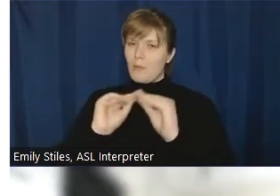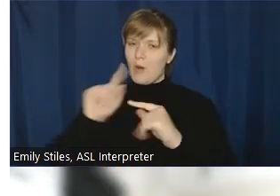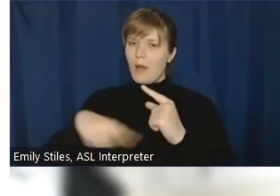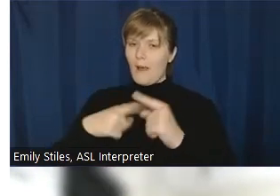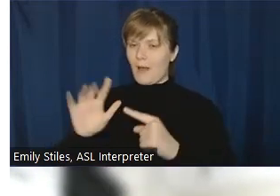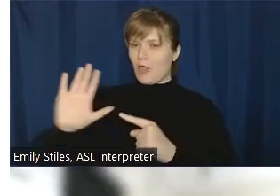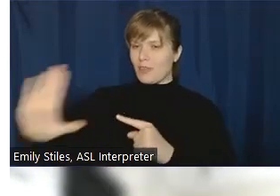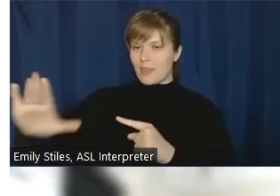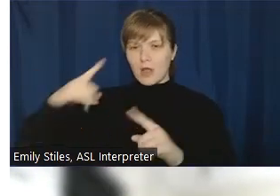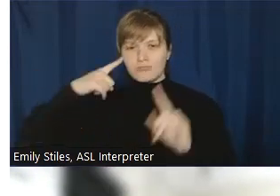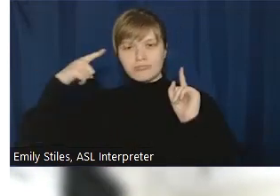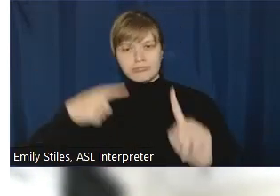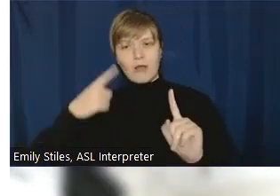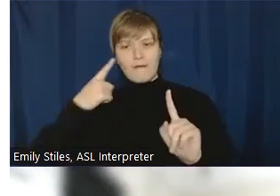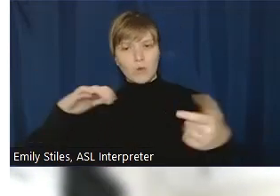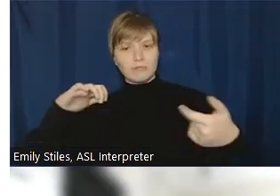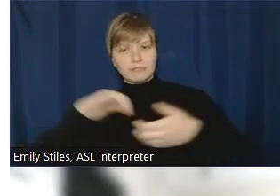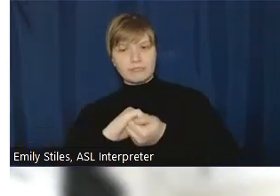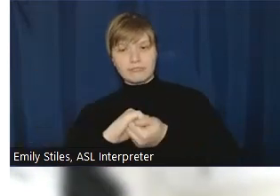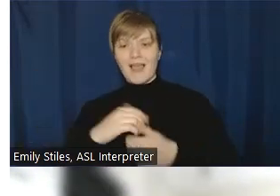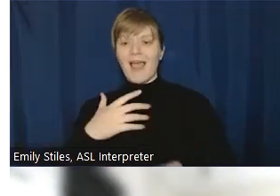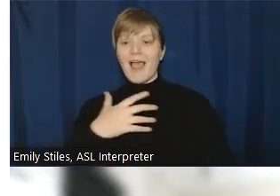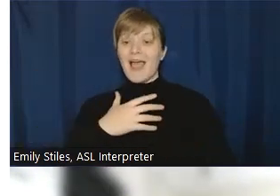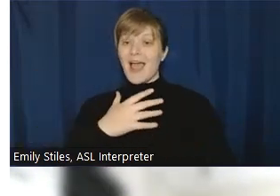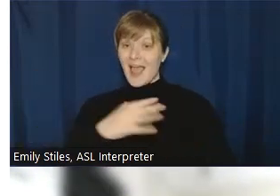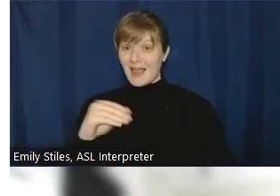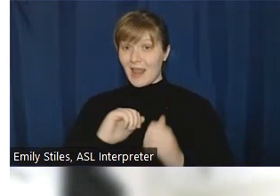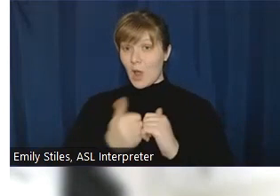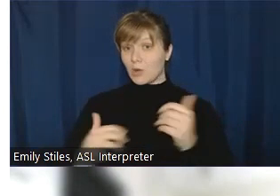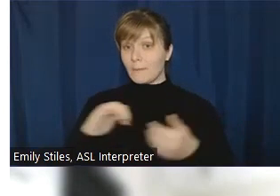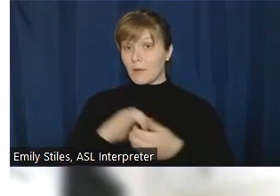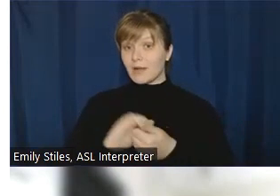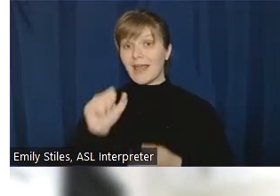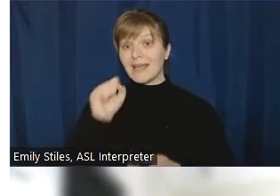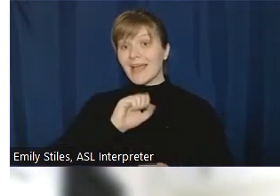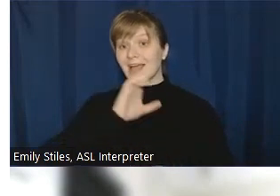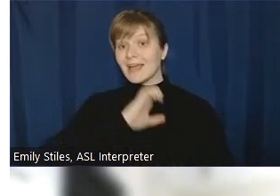like aging and disability networks, make it possible. After all, an emphasis on partnerships